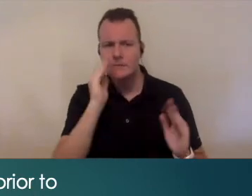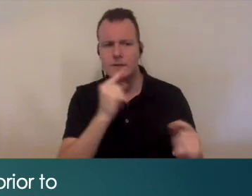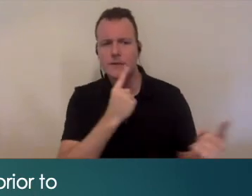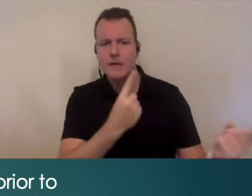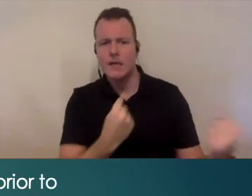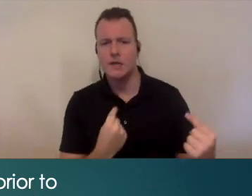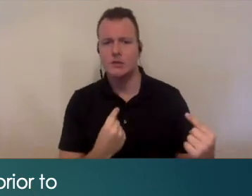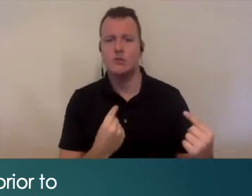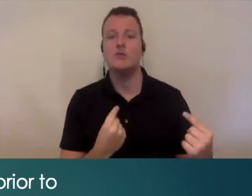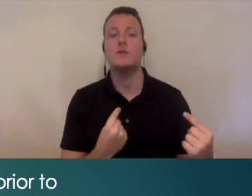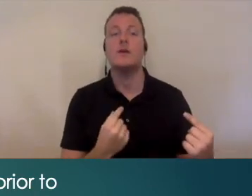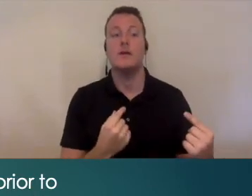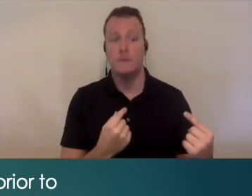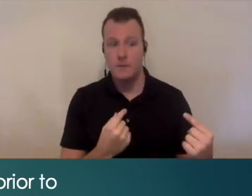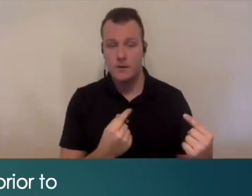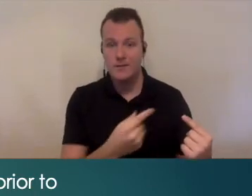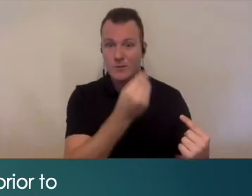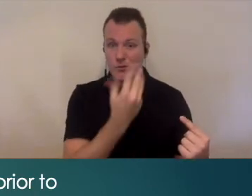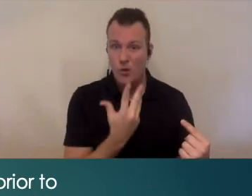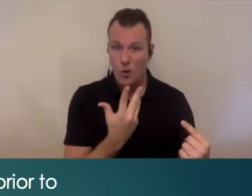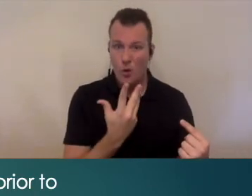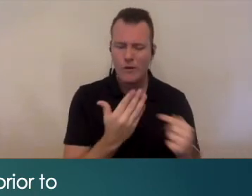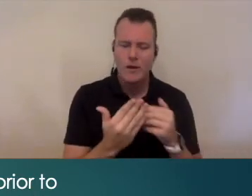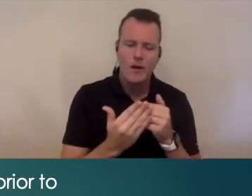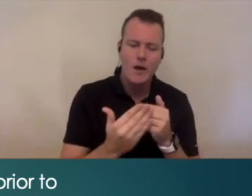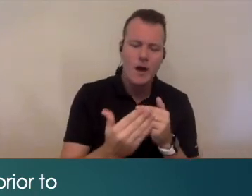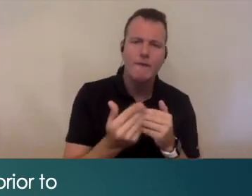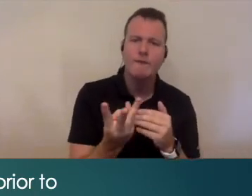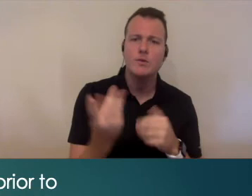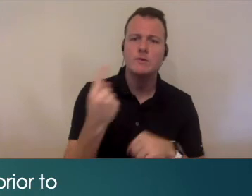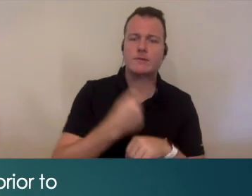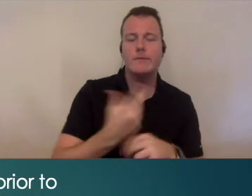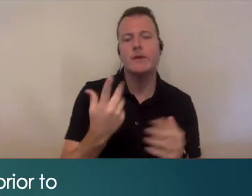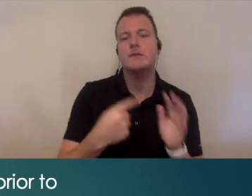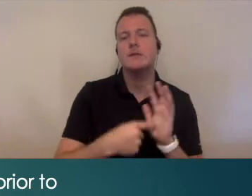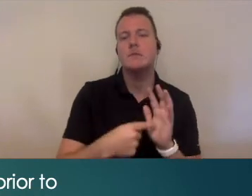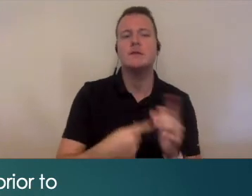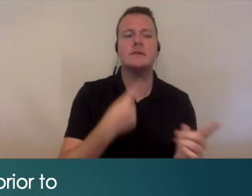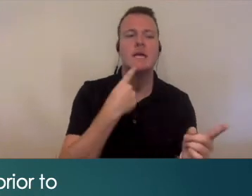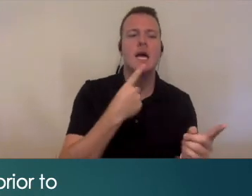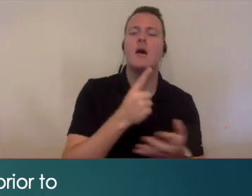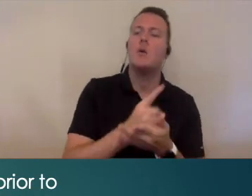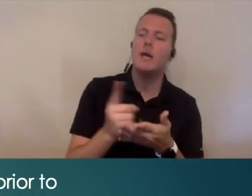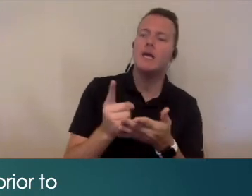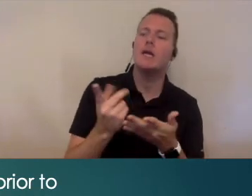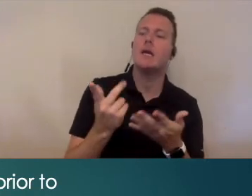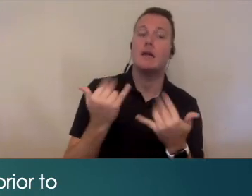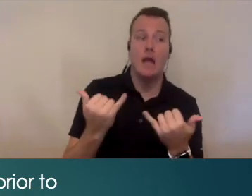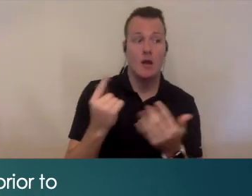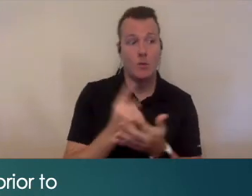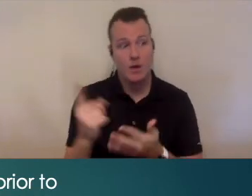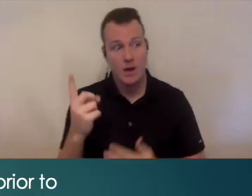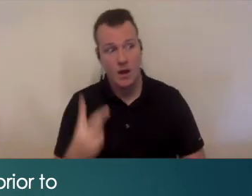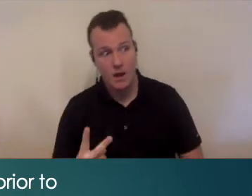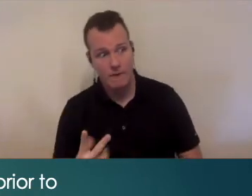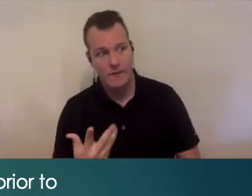that time has passed, maybe a couple days, has passed since, let's say they said, 'we'll get in touch with you in a week,' and now it's been a week and a half.